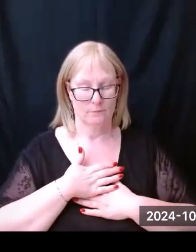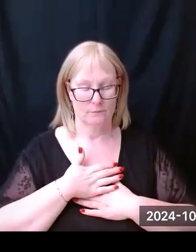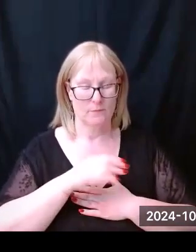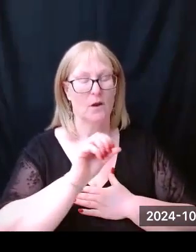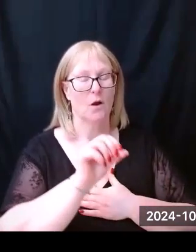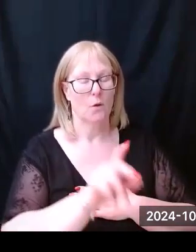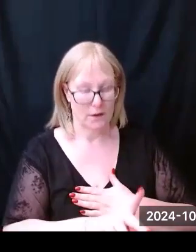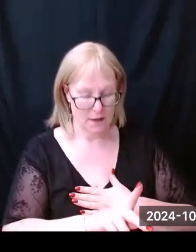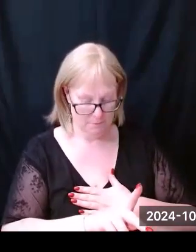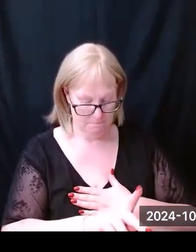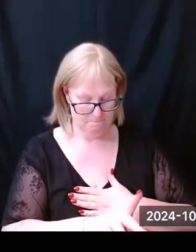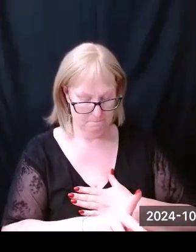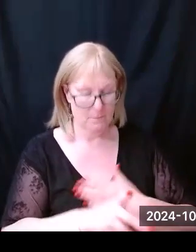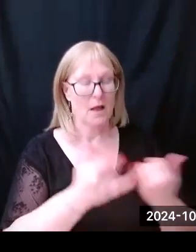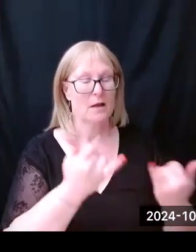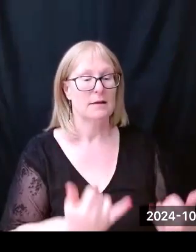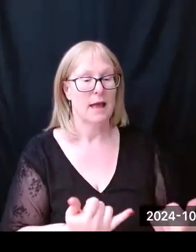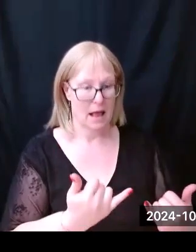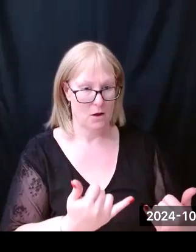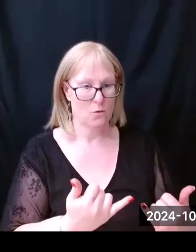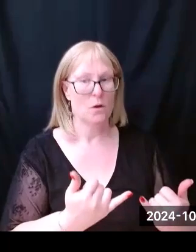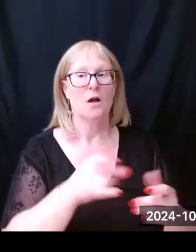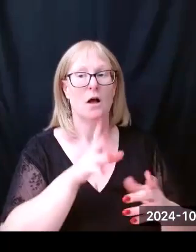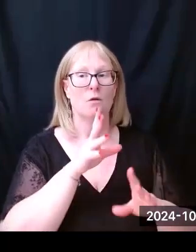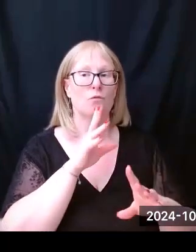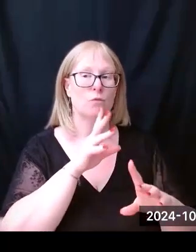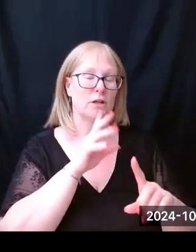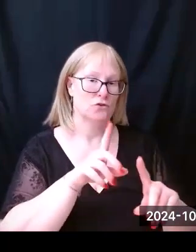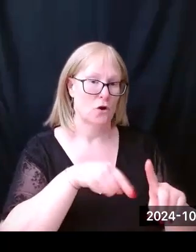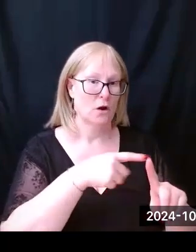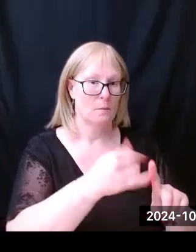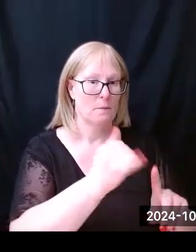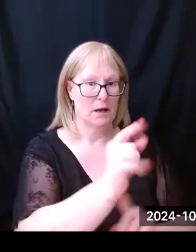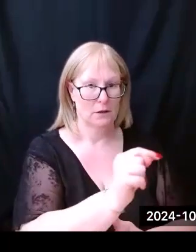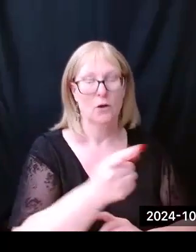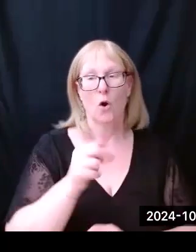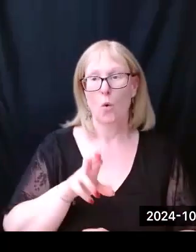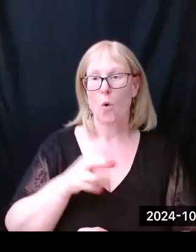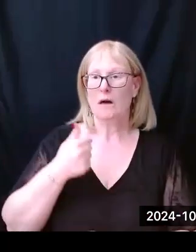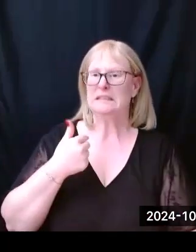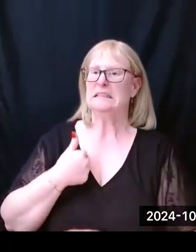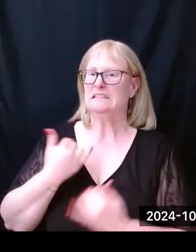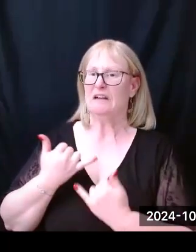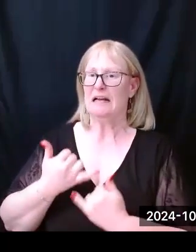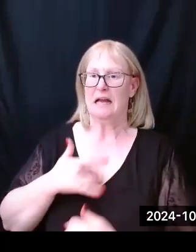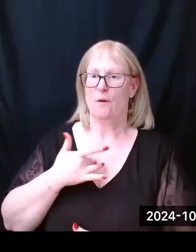want to say something I don't mean right now. So why don't we all take a five minute cooldown and come back and talk, because this